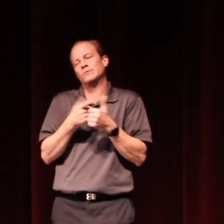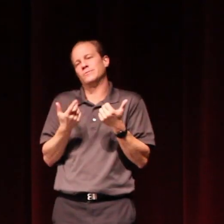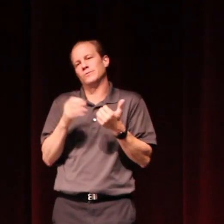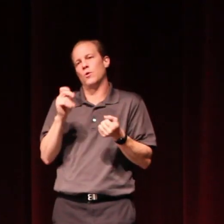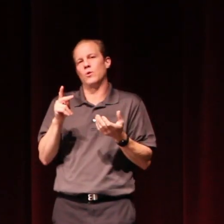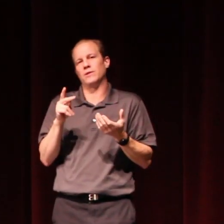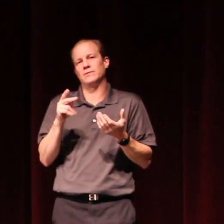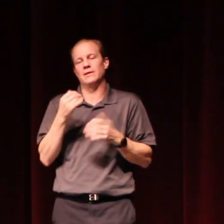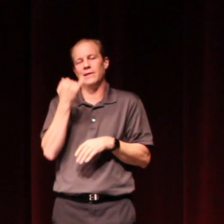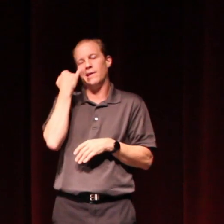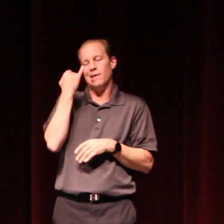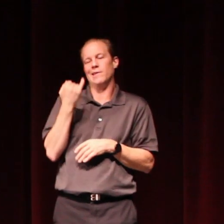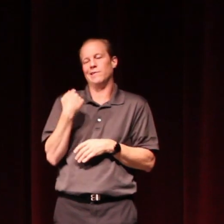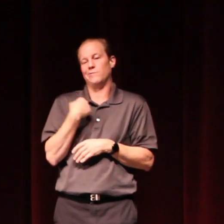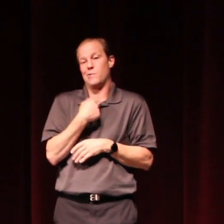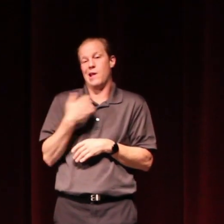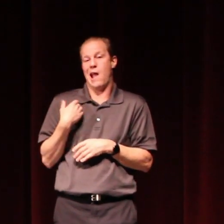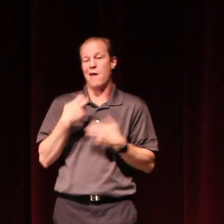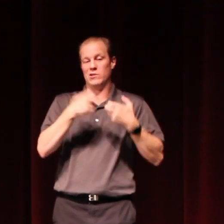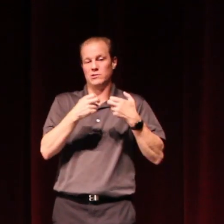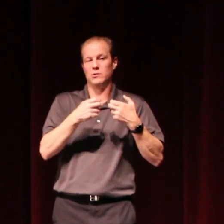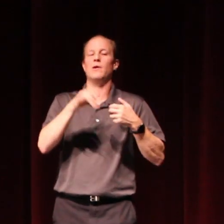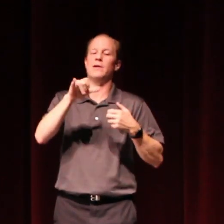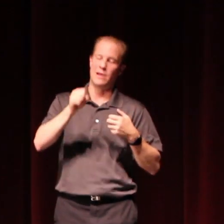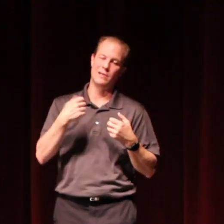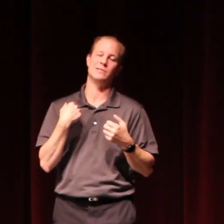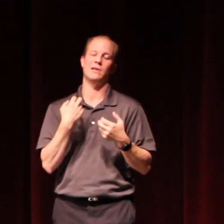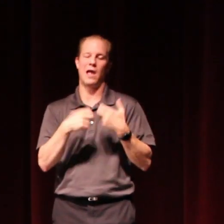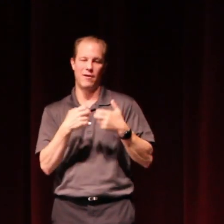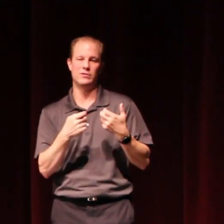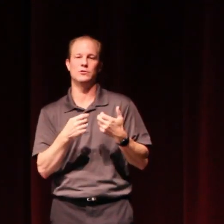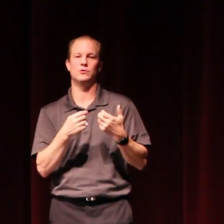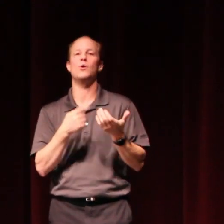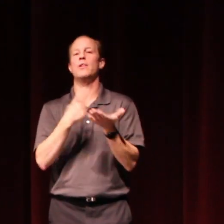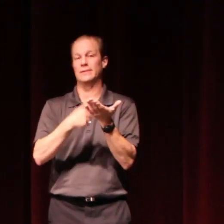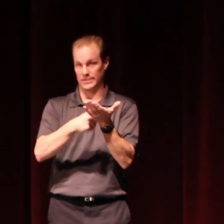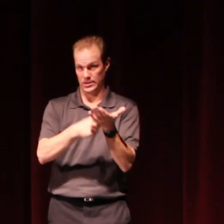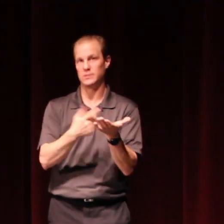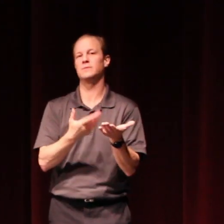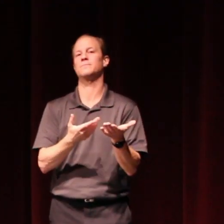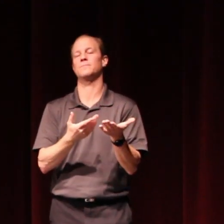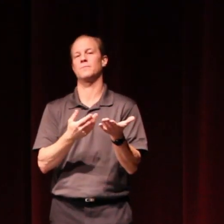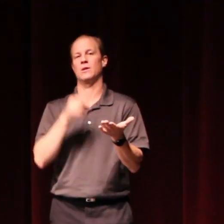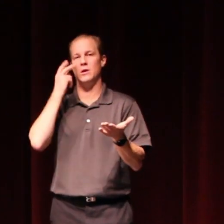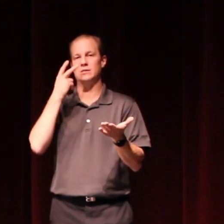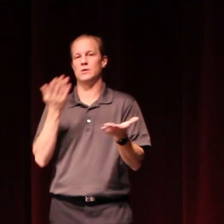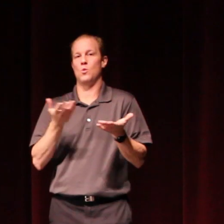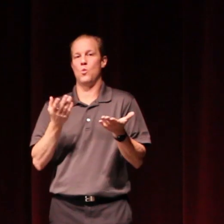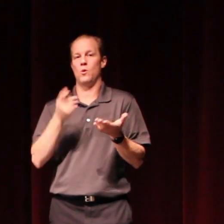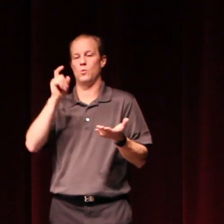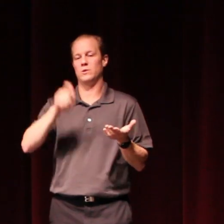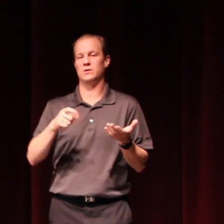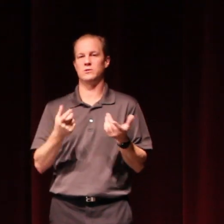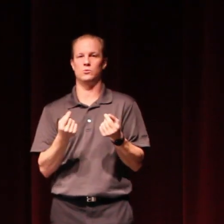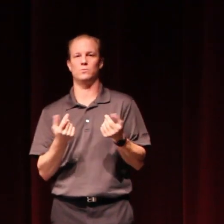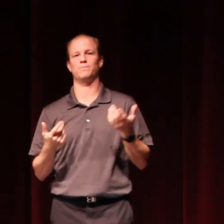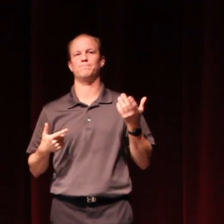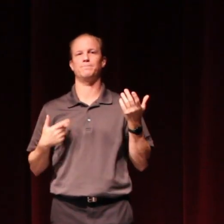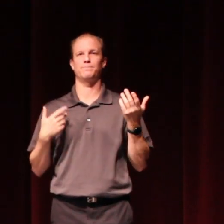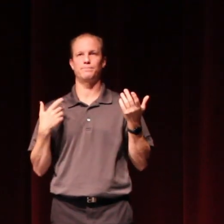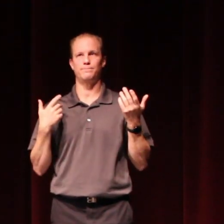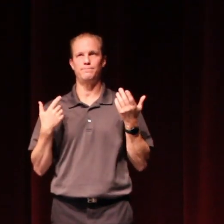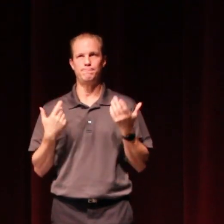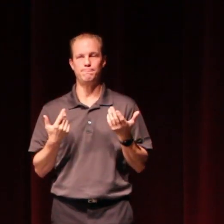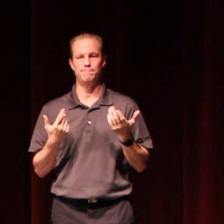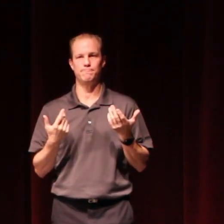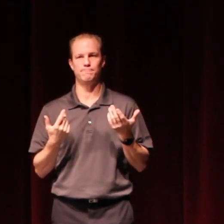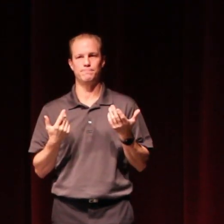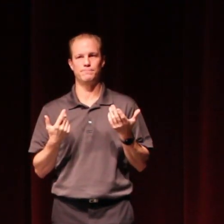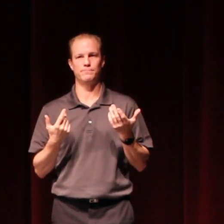an issue? We have an issue. Let's discuss this, see what we need to come to a conclusion, not a